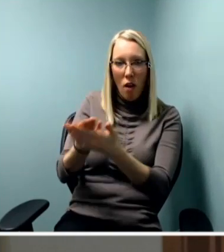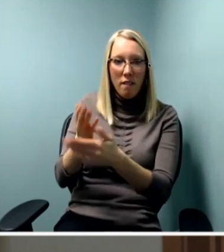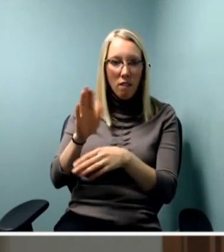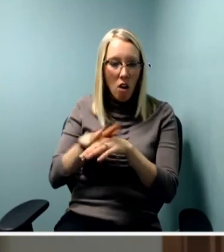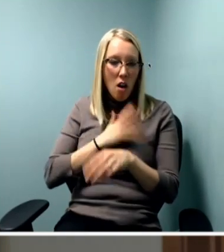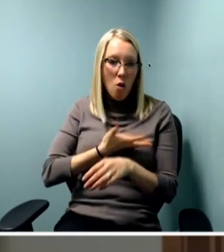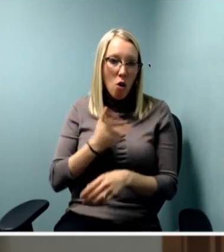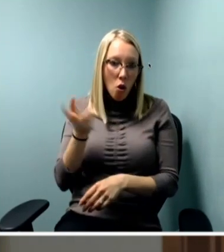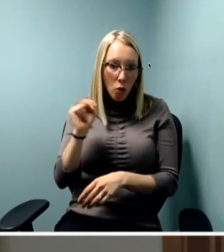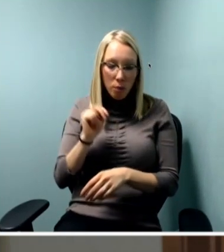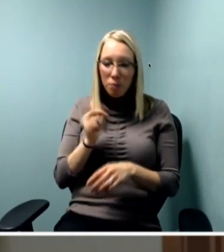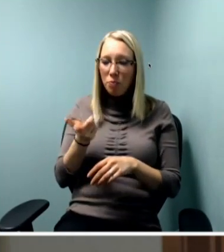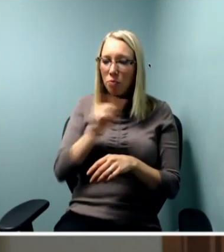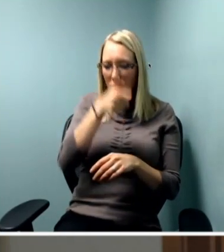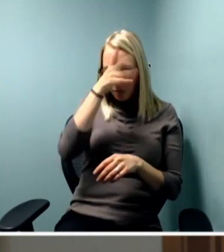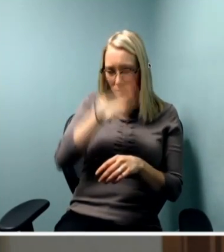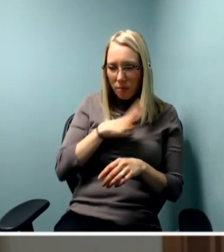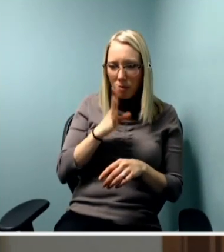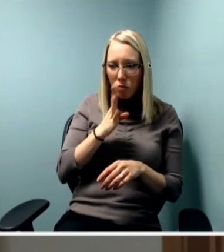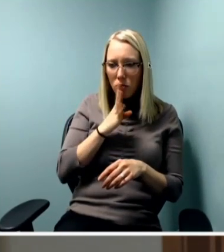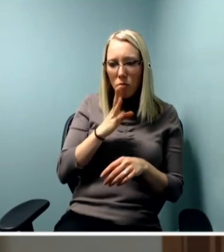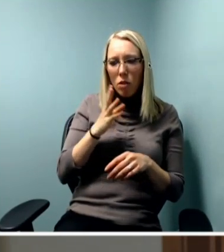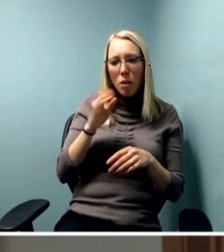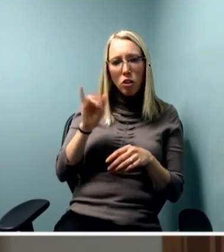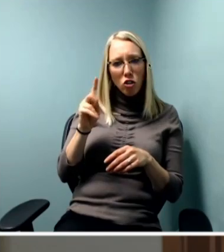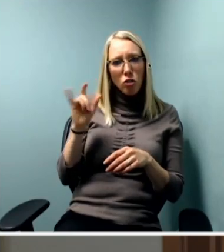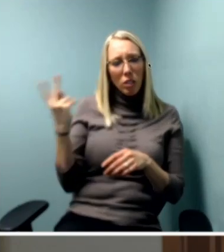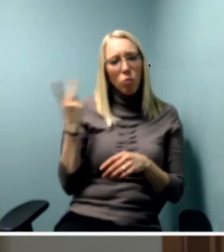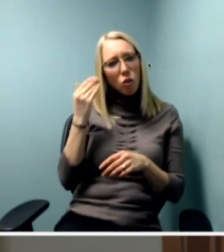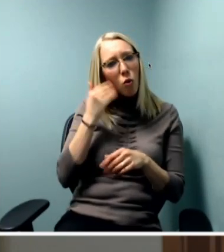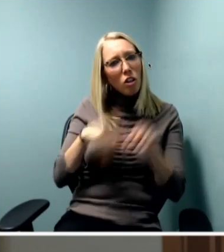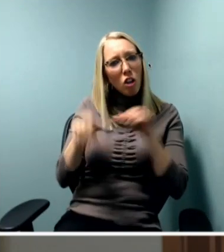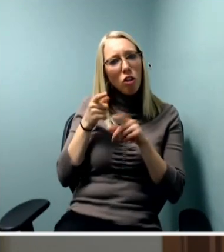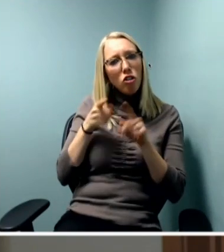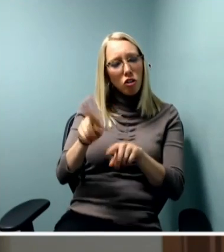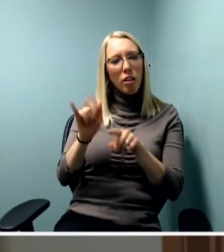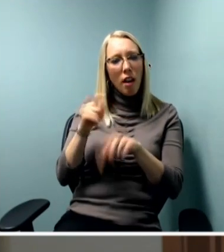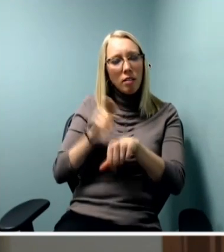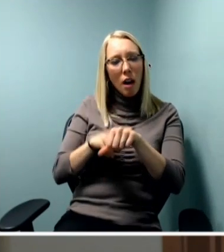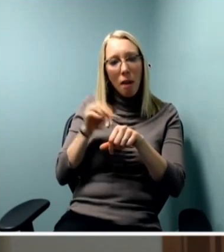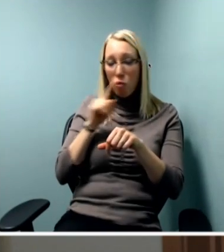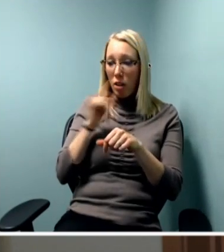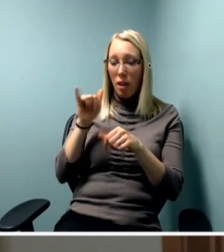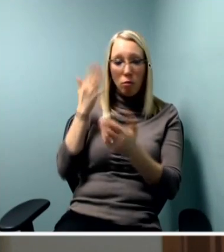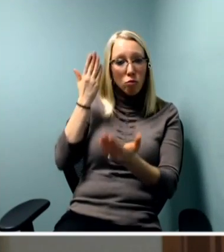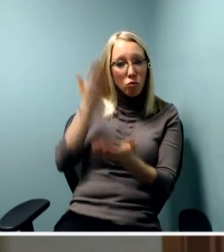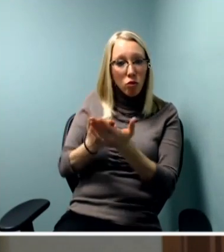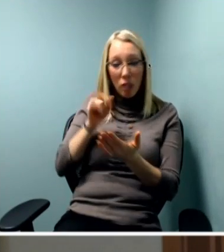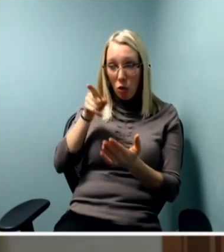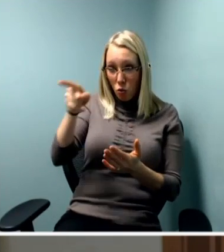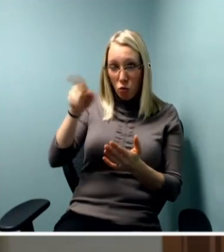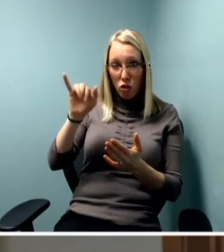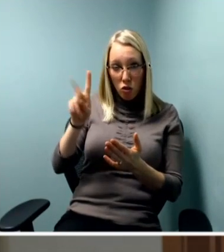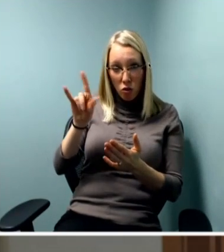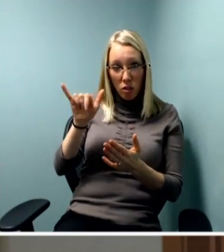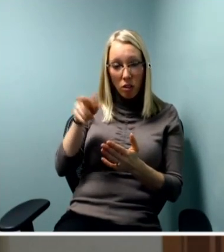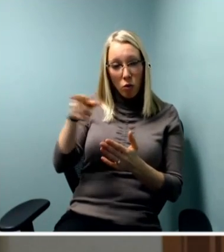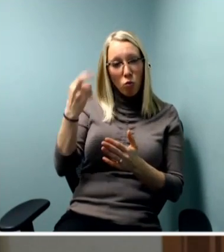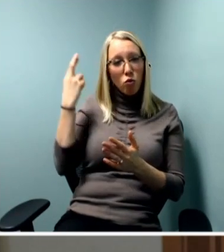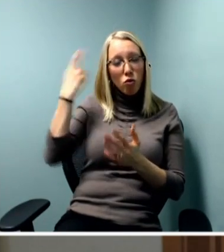through that period, and I think that it's a testament to you that you realized that the company-- early iteration of the company